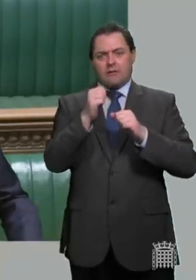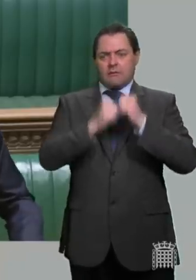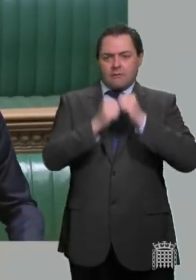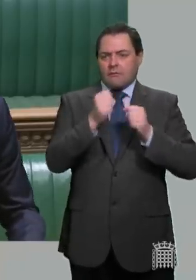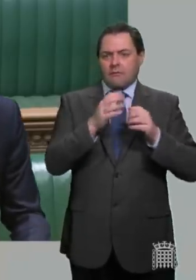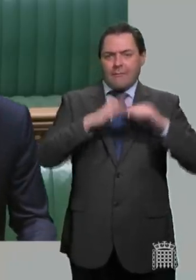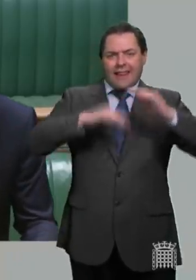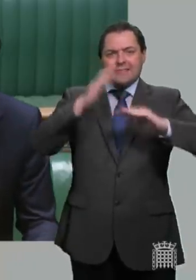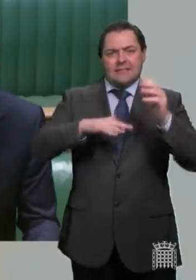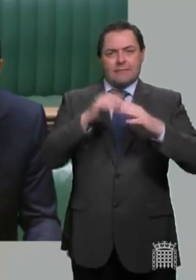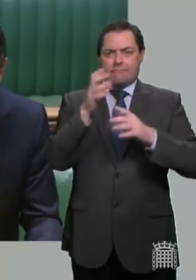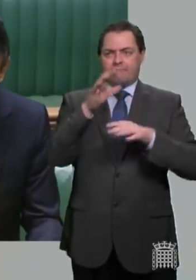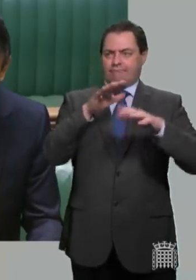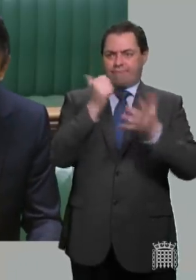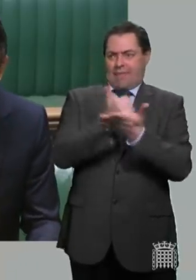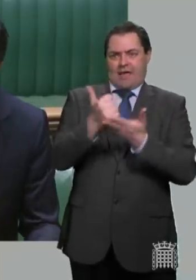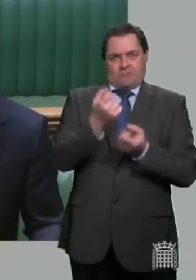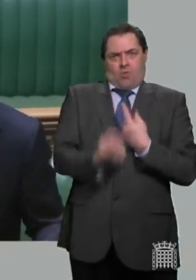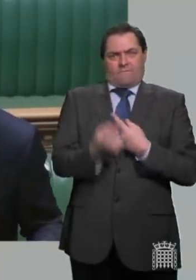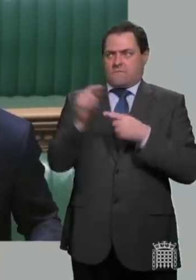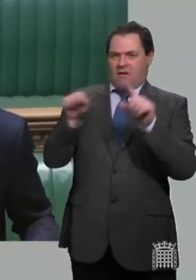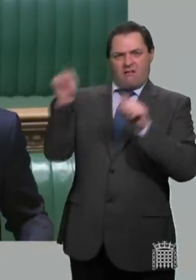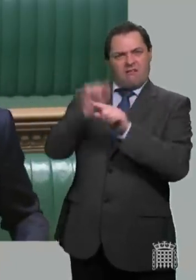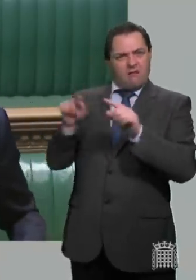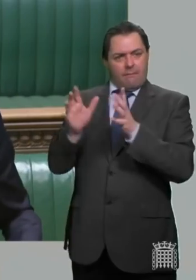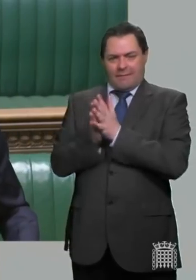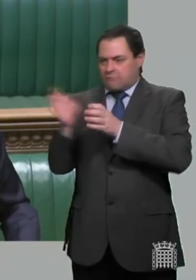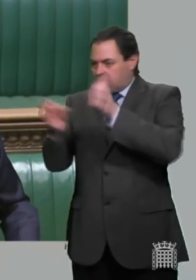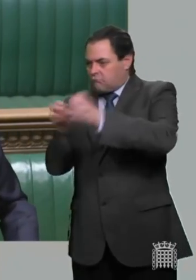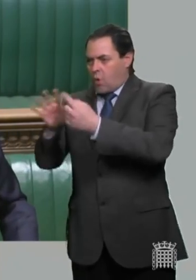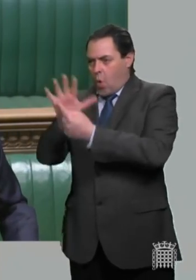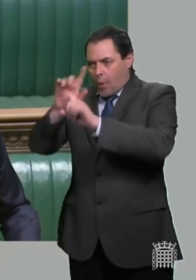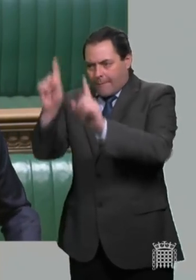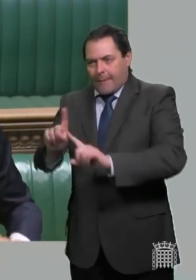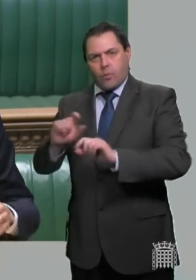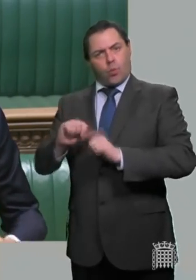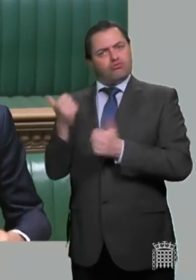innovative, fast-growing businesses hiring local people into decent, well-paid, green